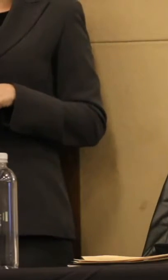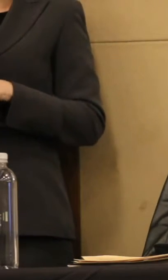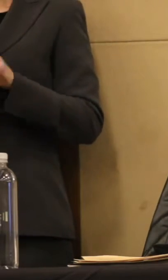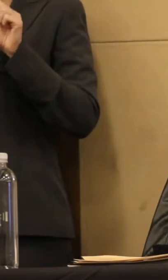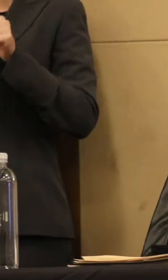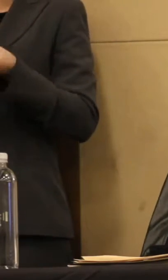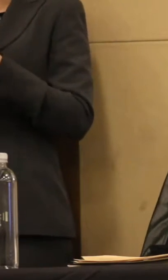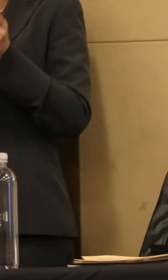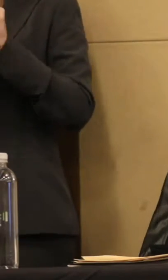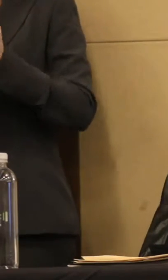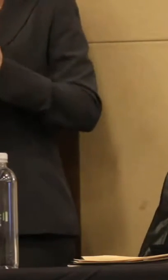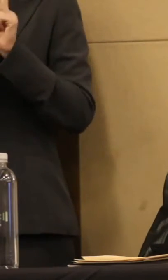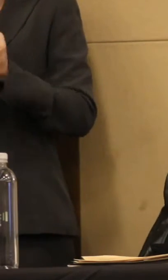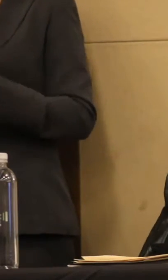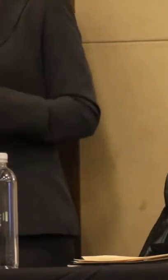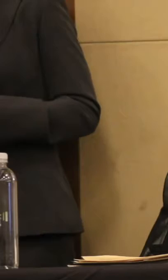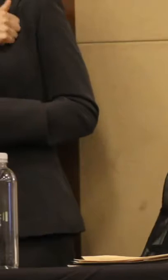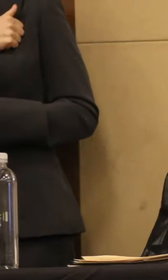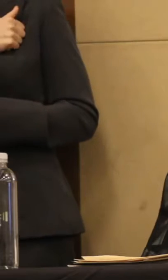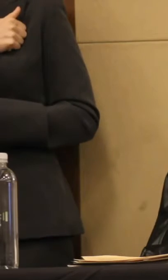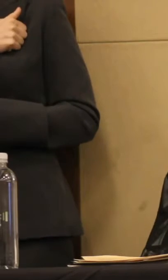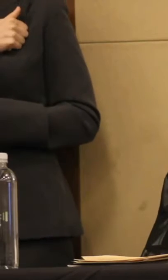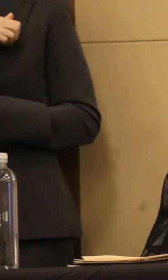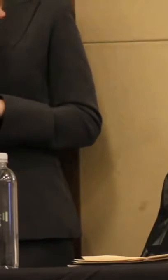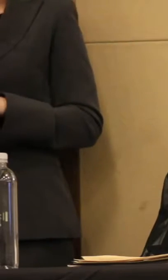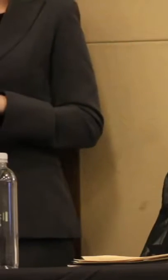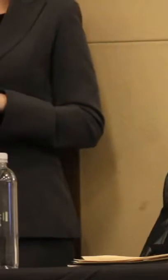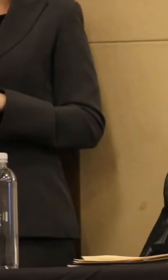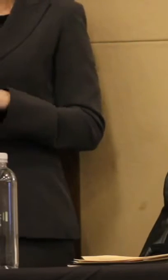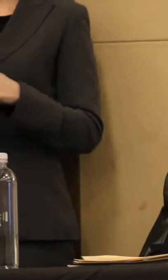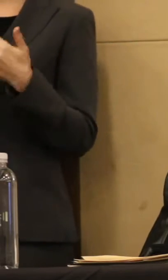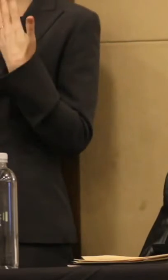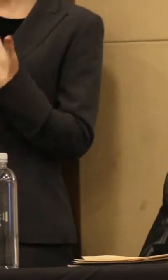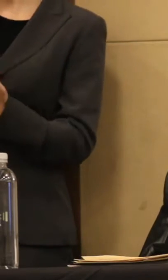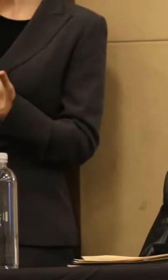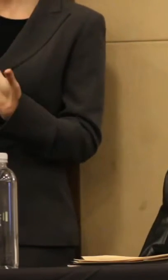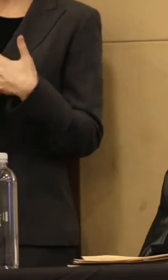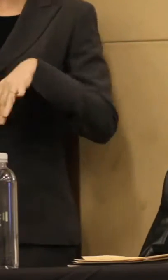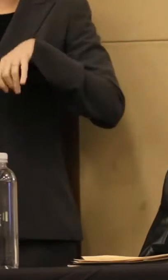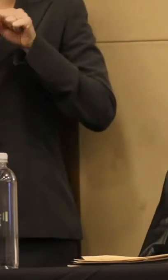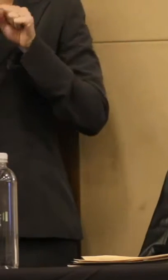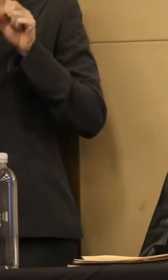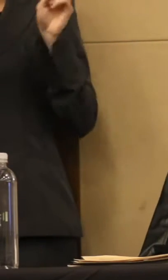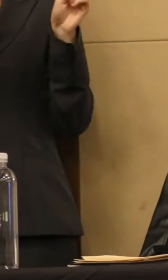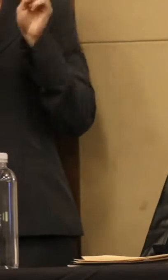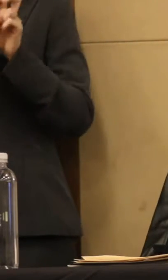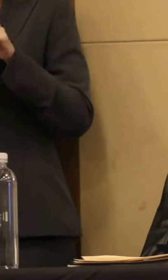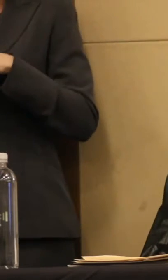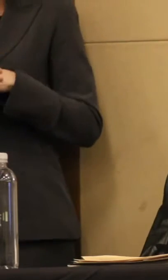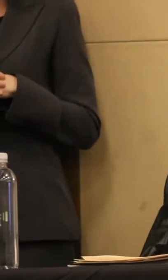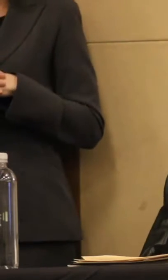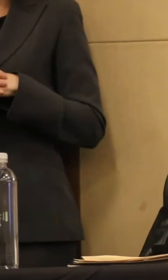So, I want to thank you for having this important topic covered today and we'll all just talk